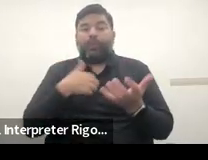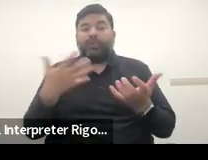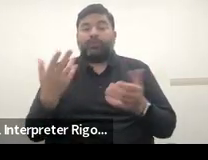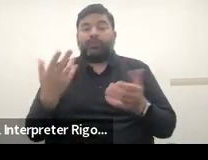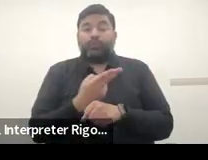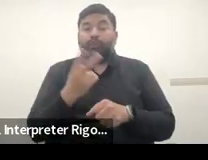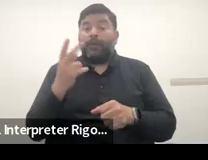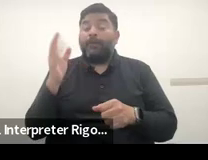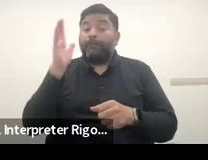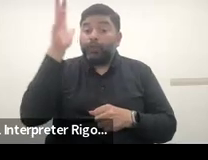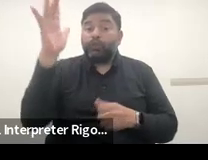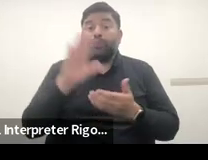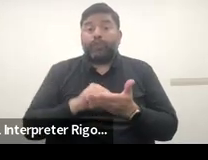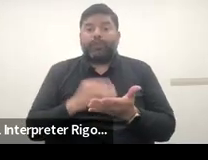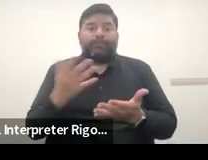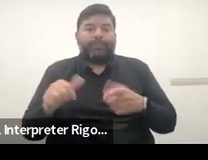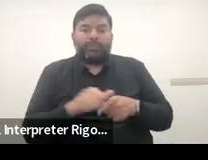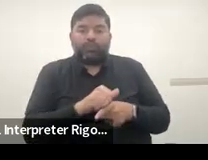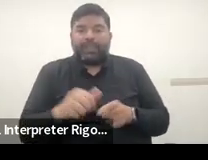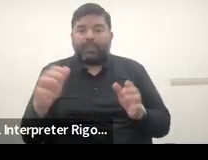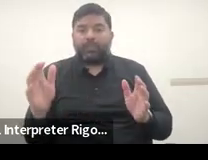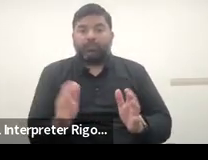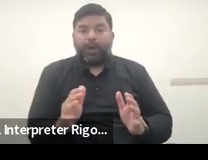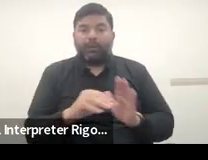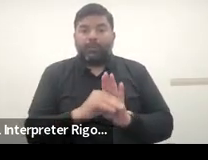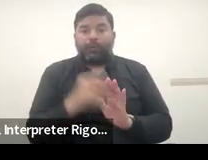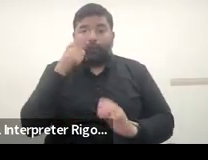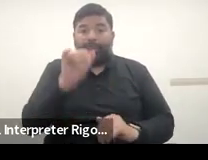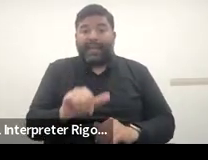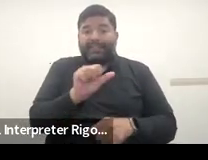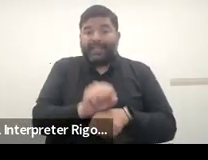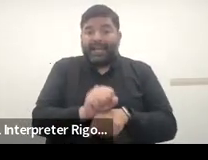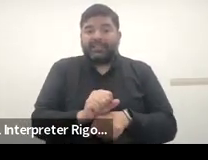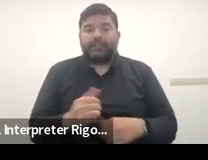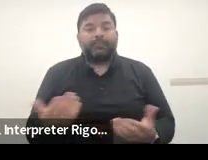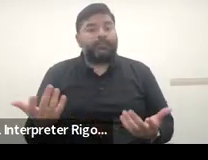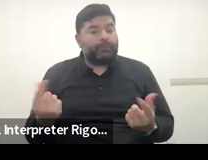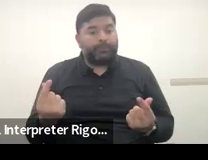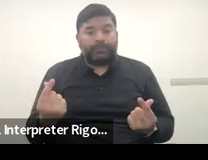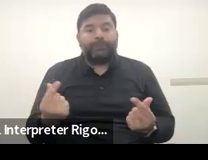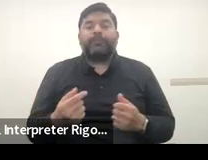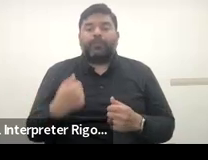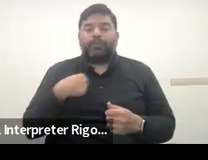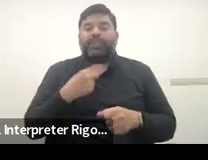perhaps train a small model for this task, we can use a multi-layer perceptron or MLP